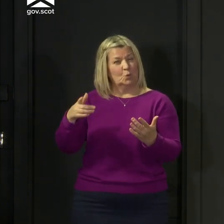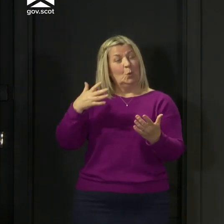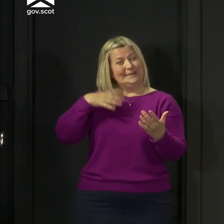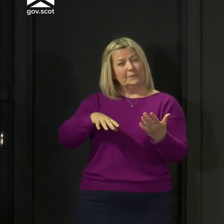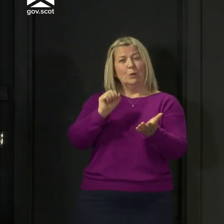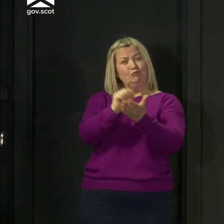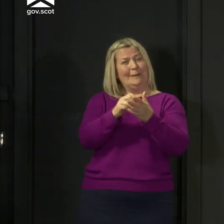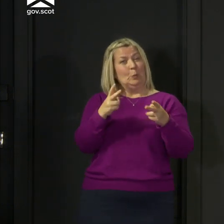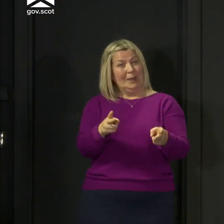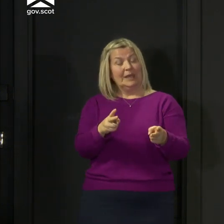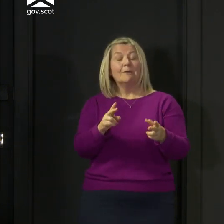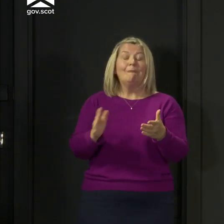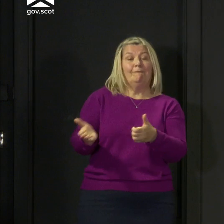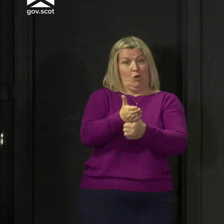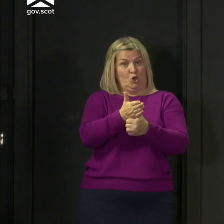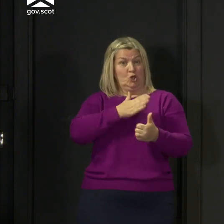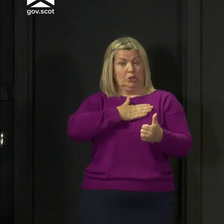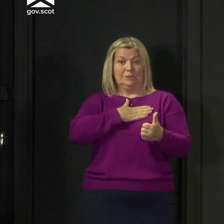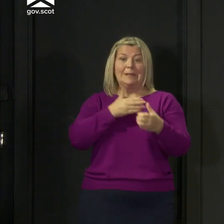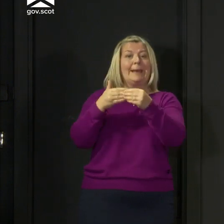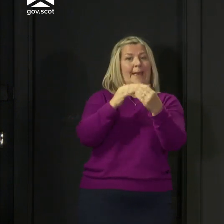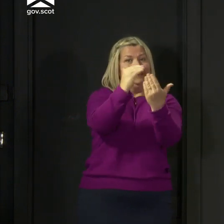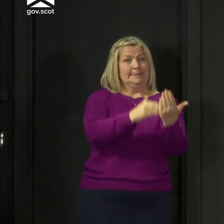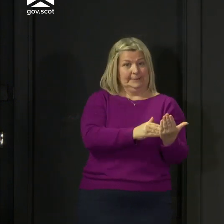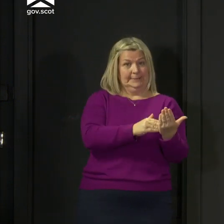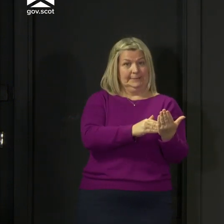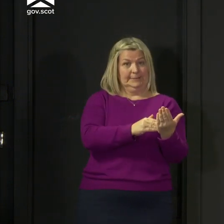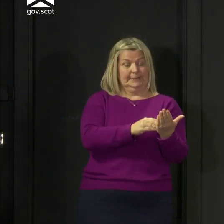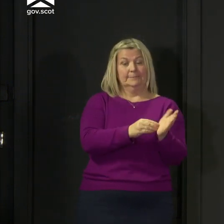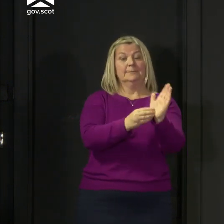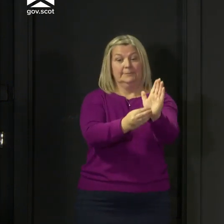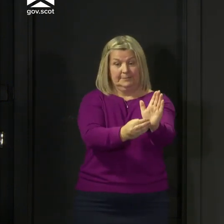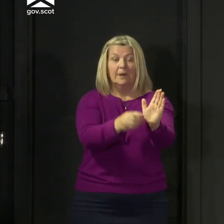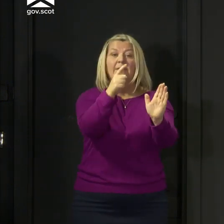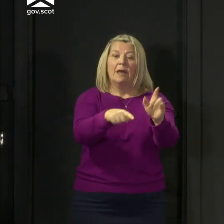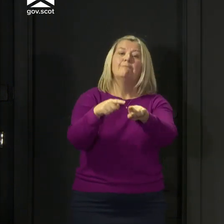confidence that the things we are asking people to do are safe for them to do. We all want